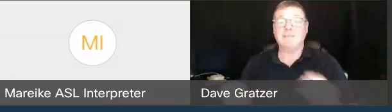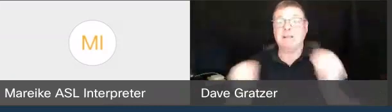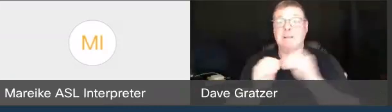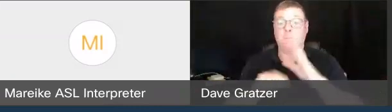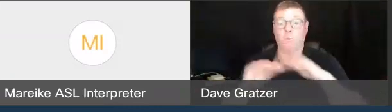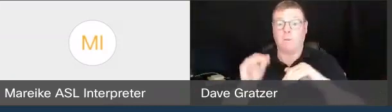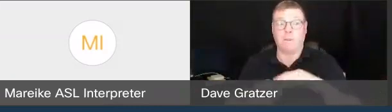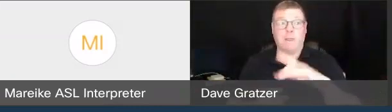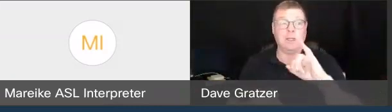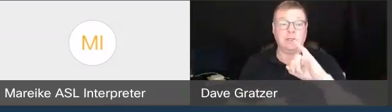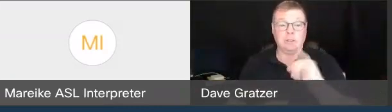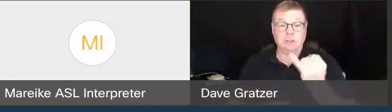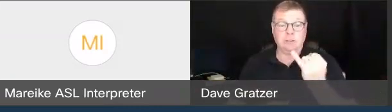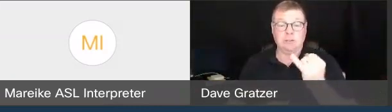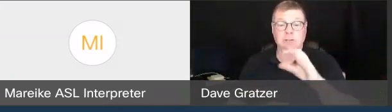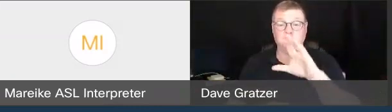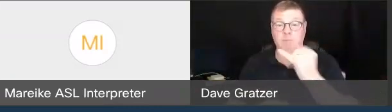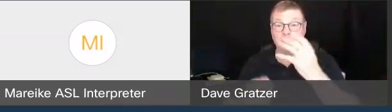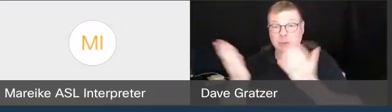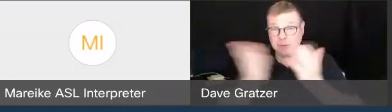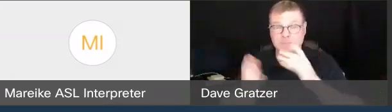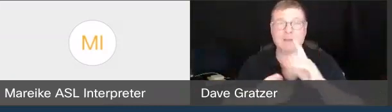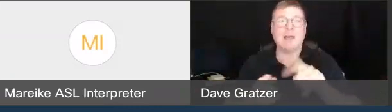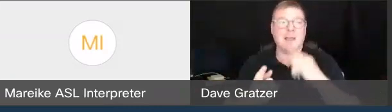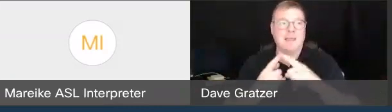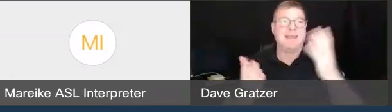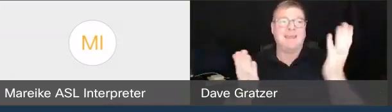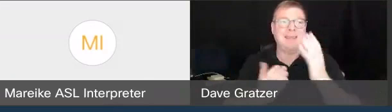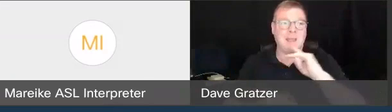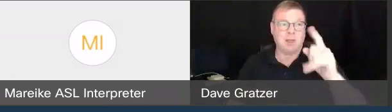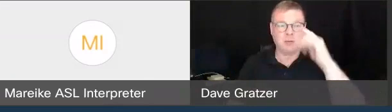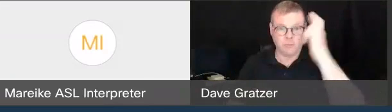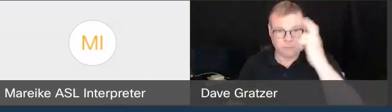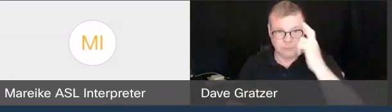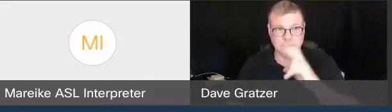more about mental health treatment? And here are the criminogenic risks that Dr. Klaver mentioned